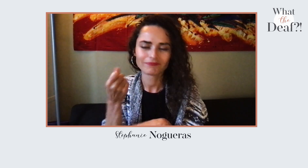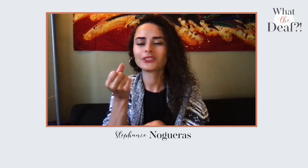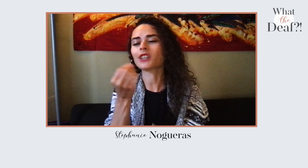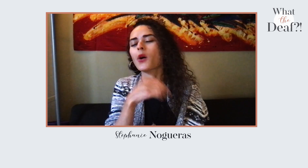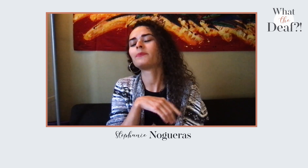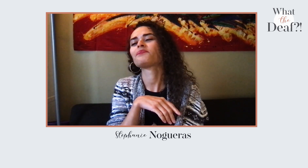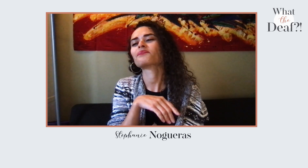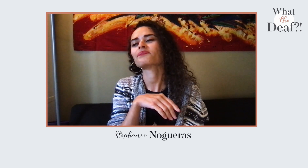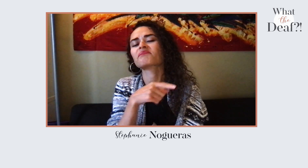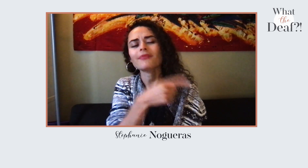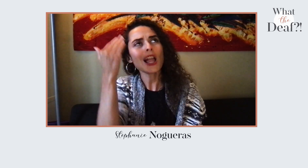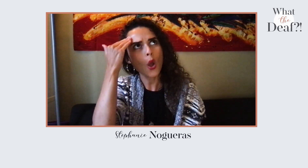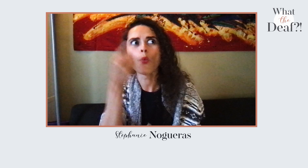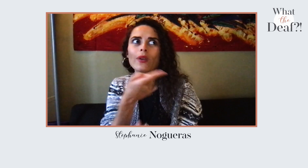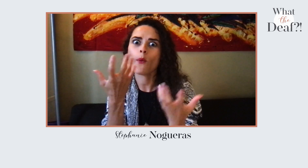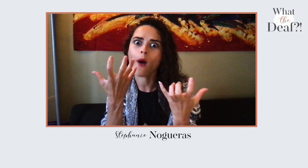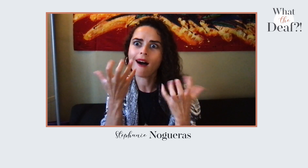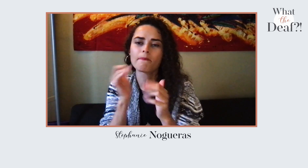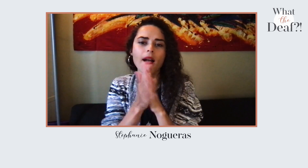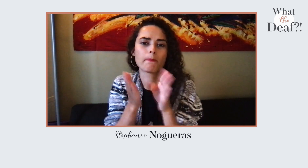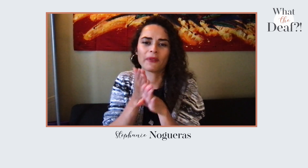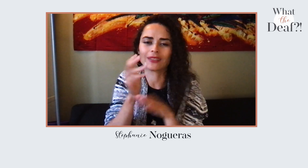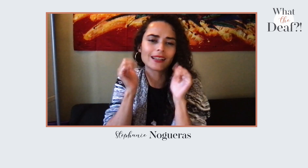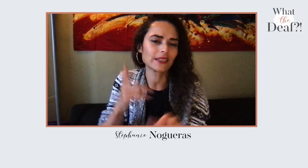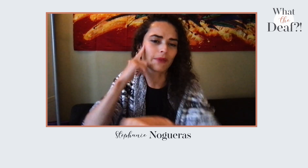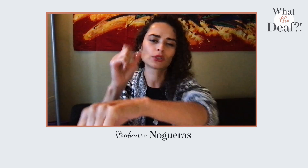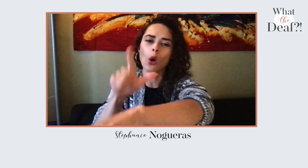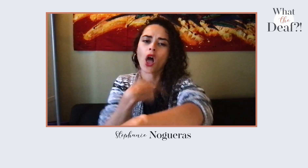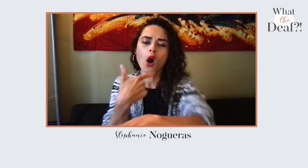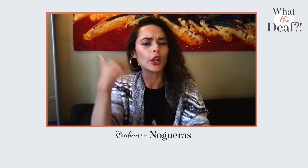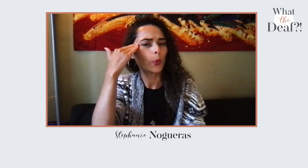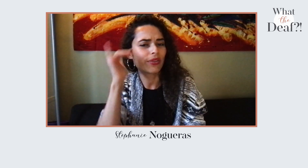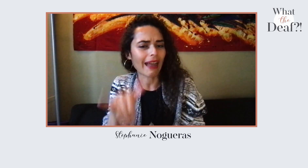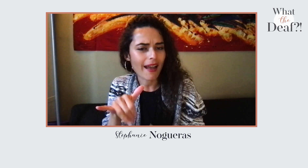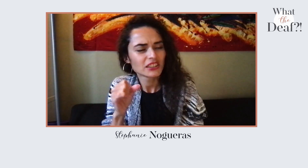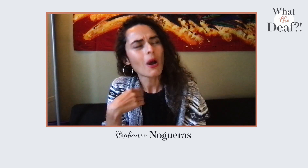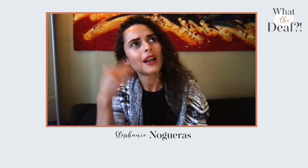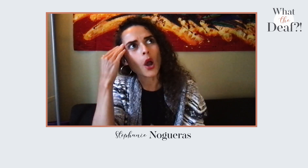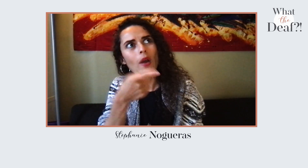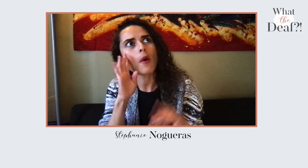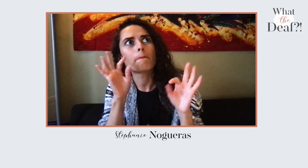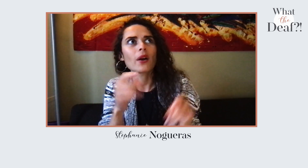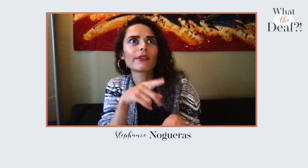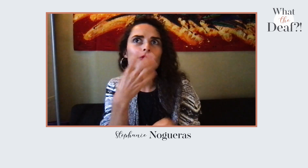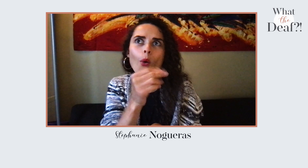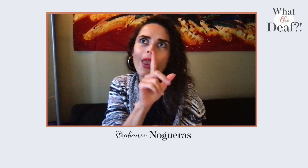He was an actor, and I had known that that's what he wanted to do professionally for a really long time, and I knew that the best option